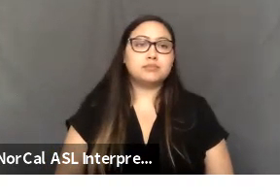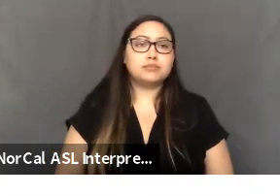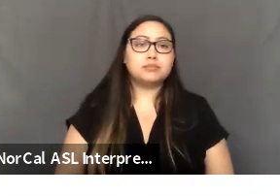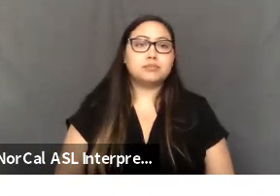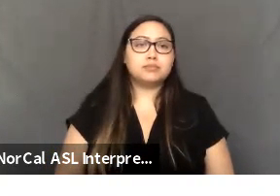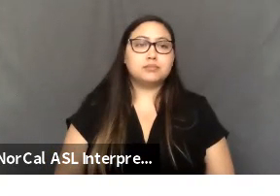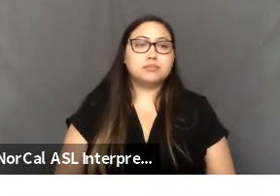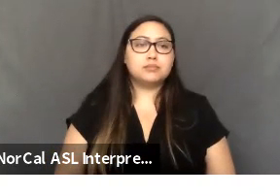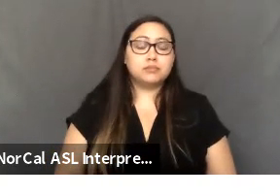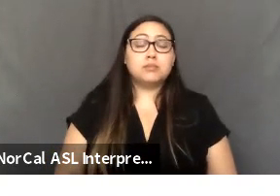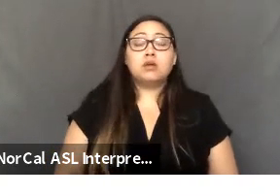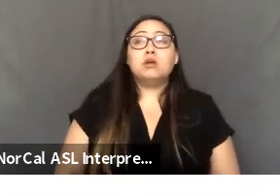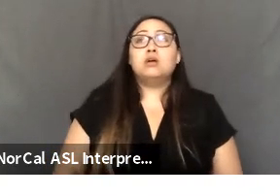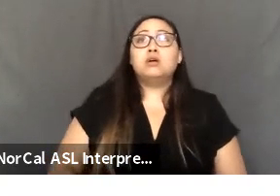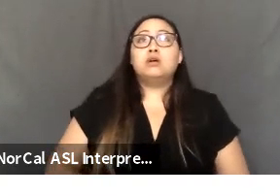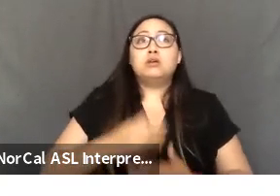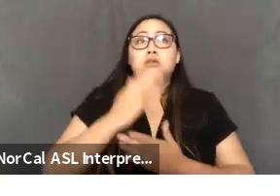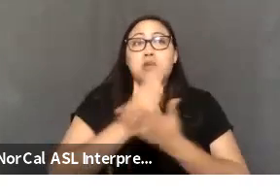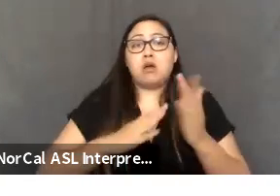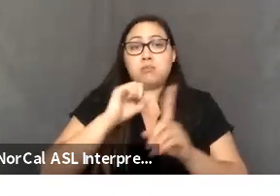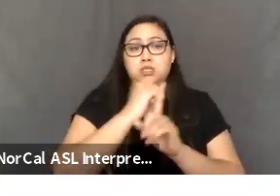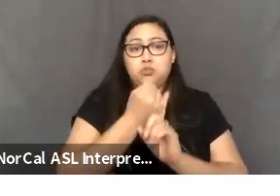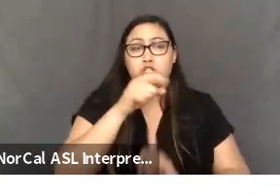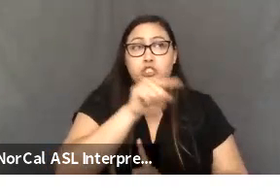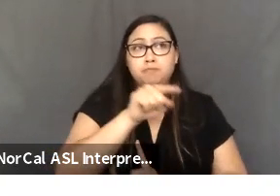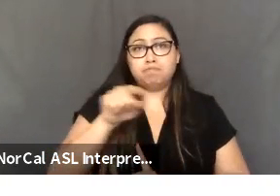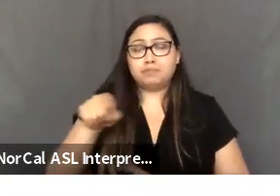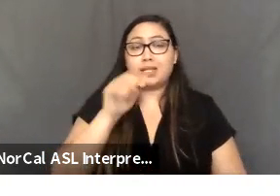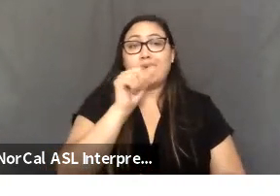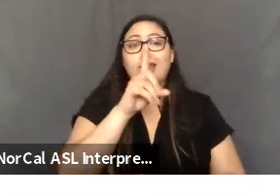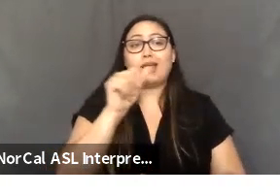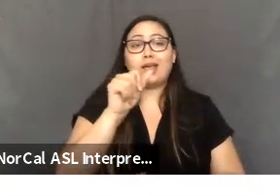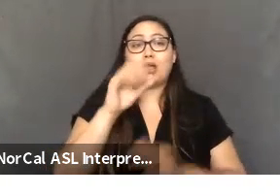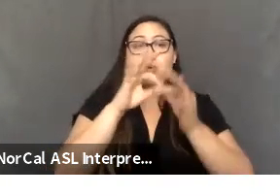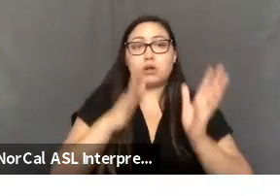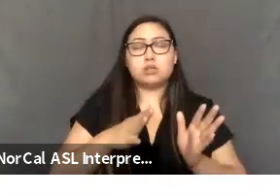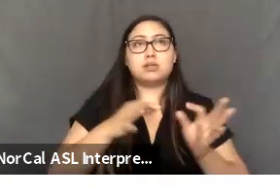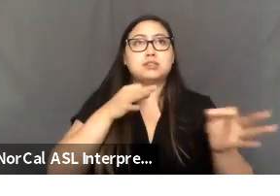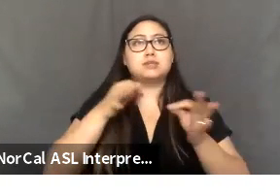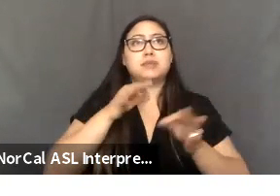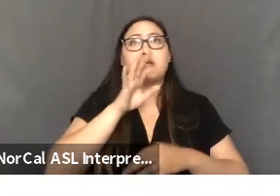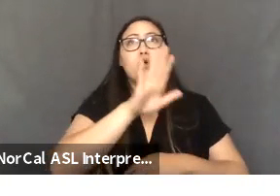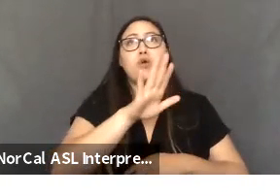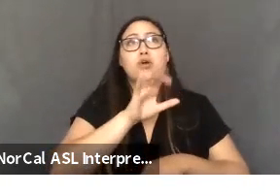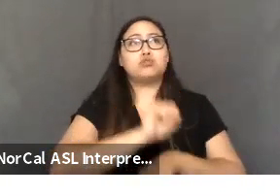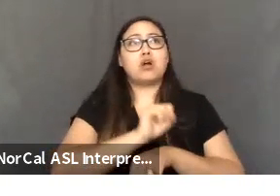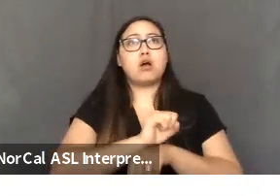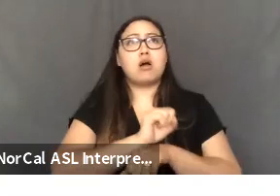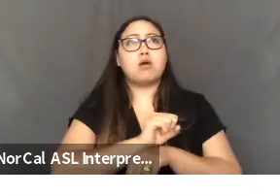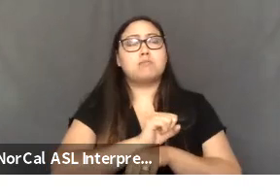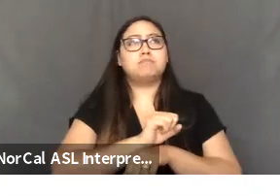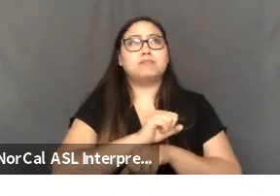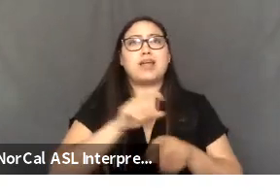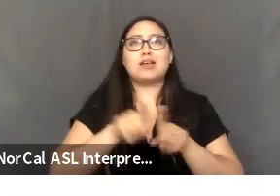And in some cases, ADA coordinators described the goal of their position really being two fold. And